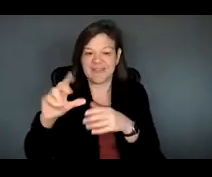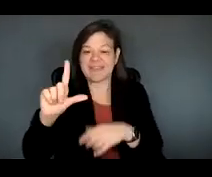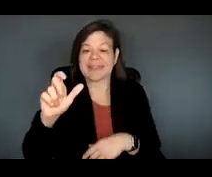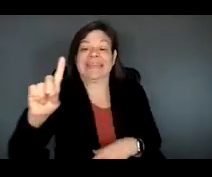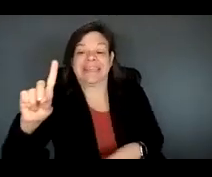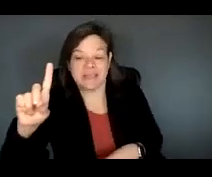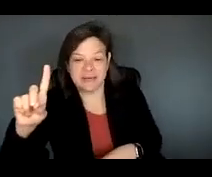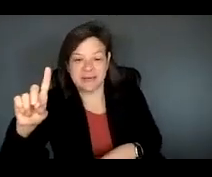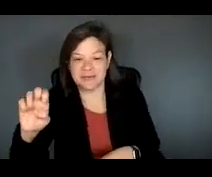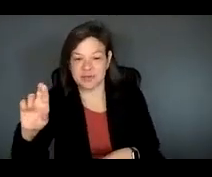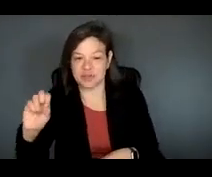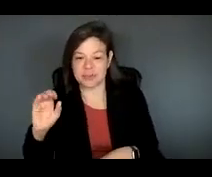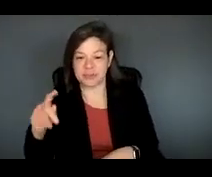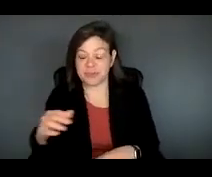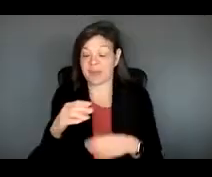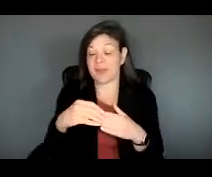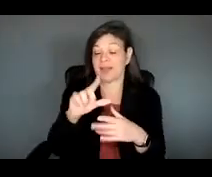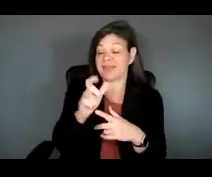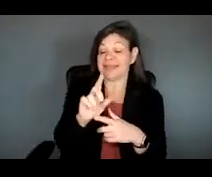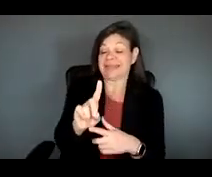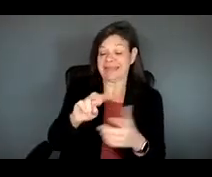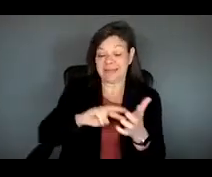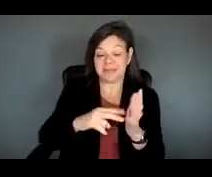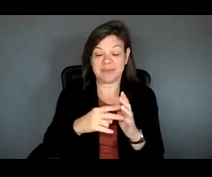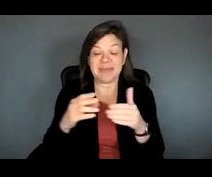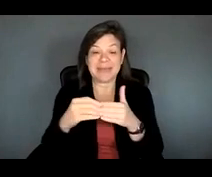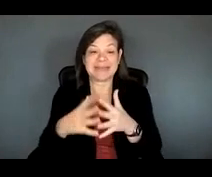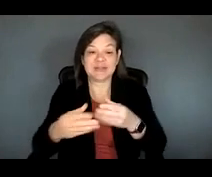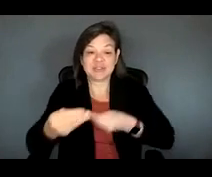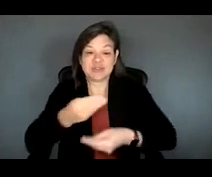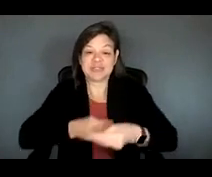The LEAD in Leadership referring to Leadership Exchange in Arts and Disability.